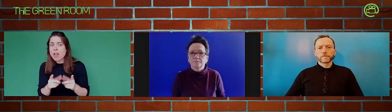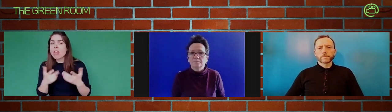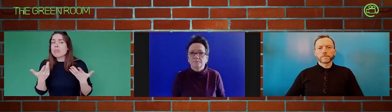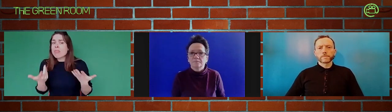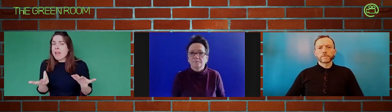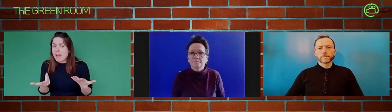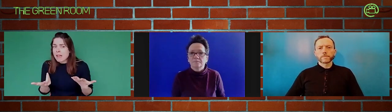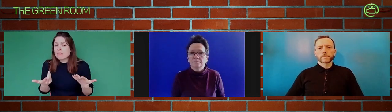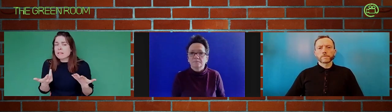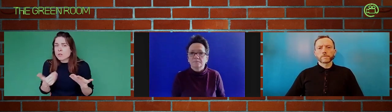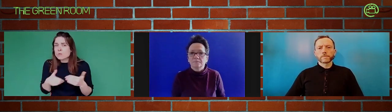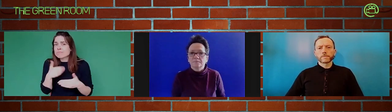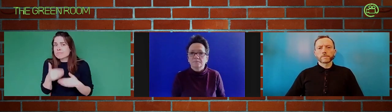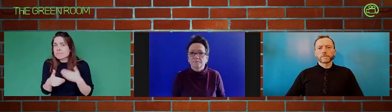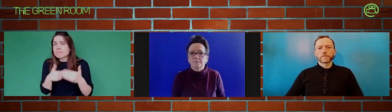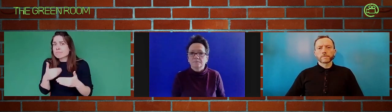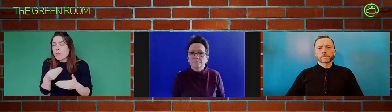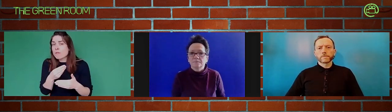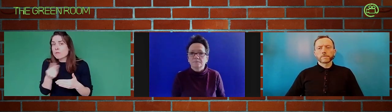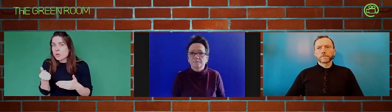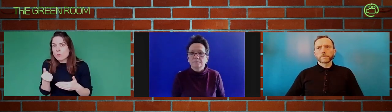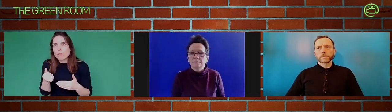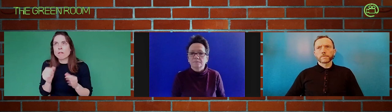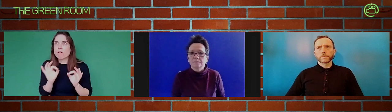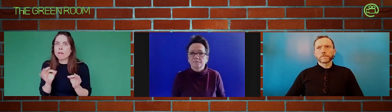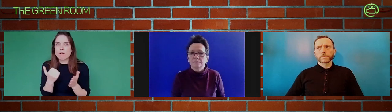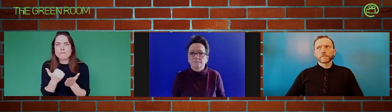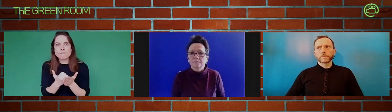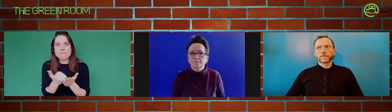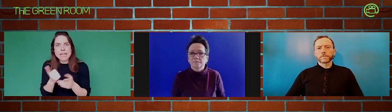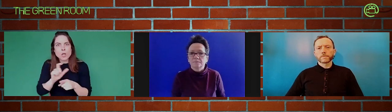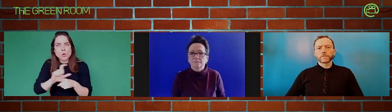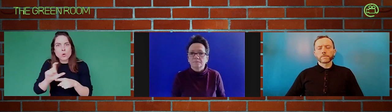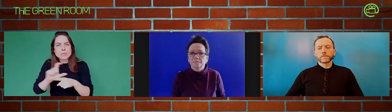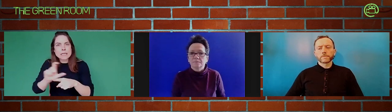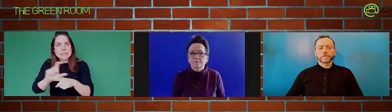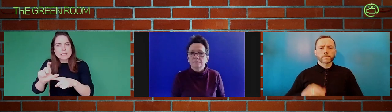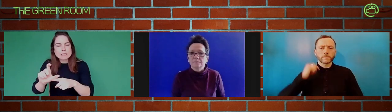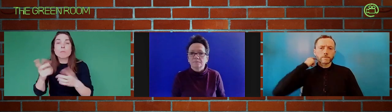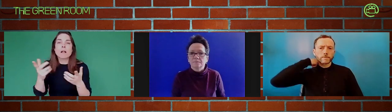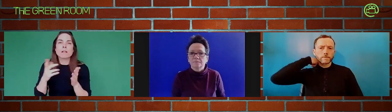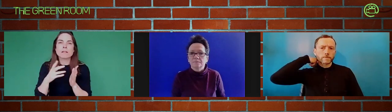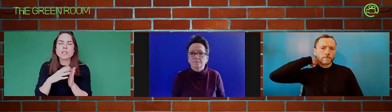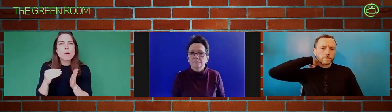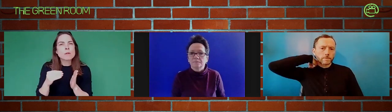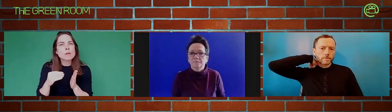amazing courses which, for example you were part you went up to Manchester, to do the Deaf